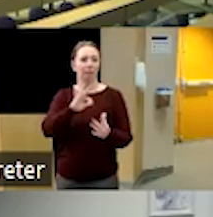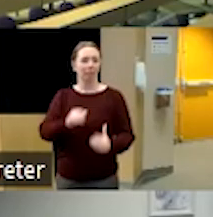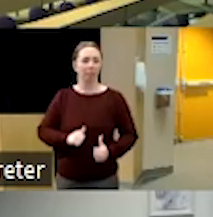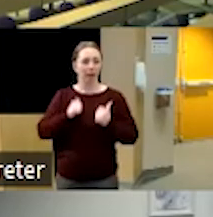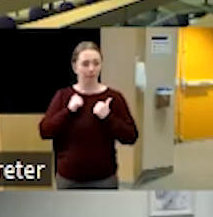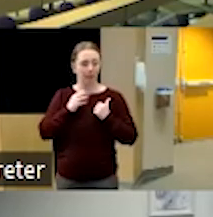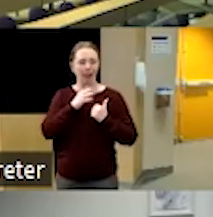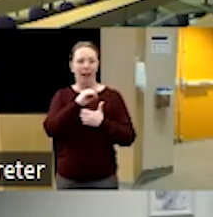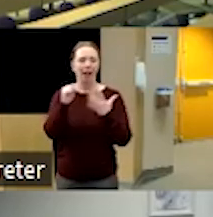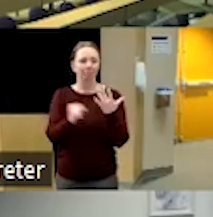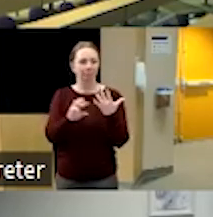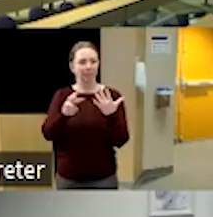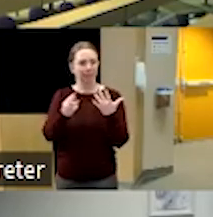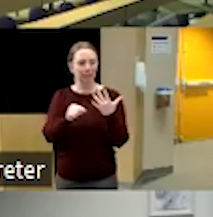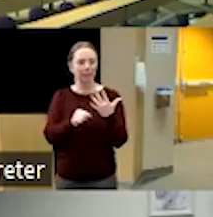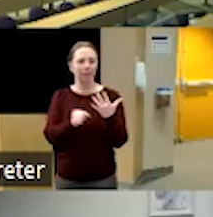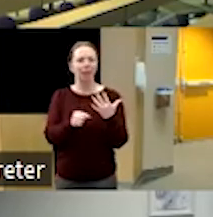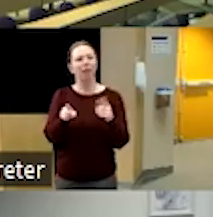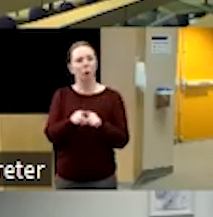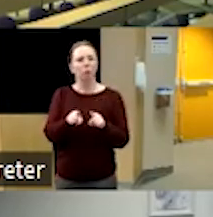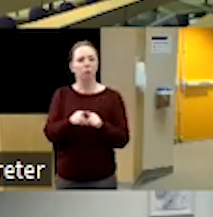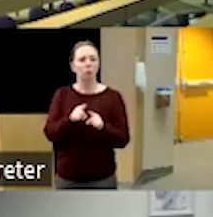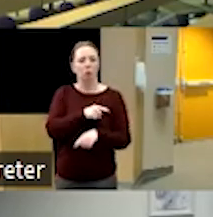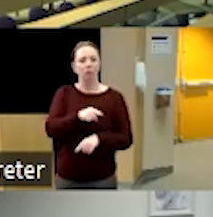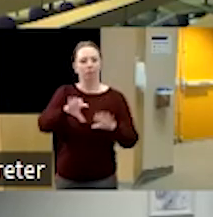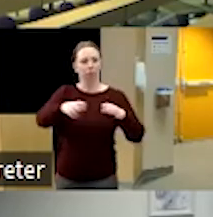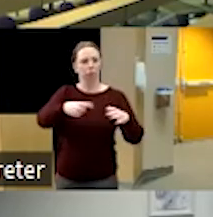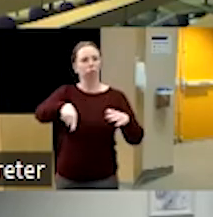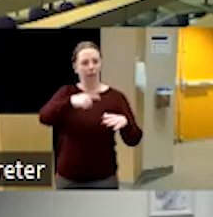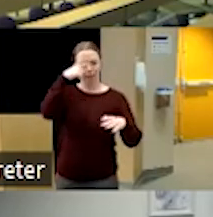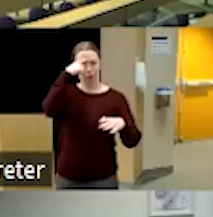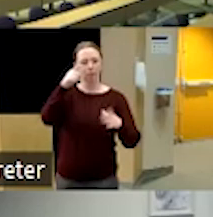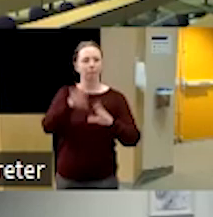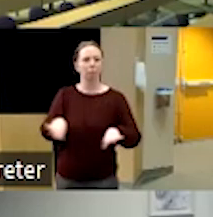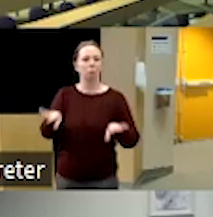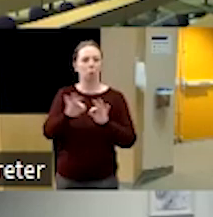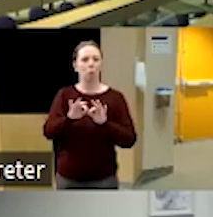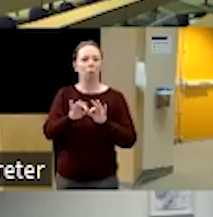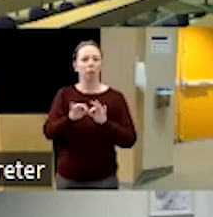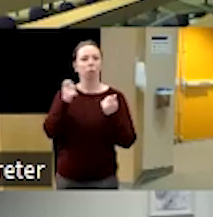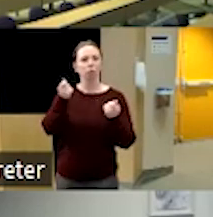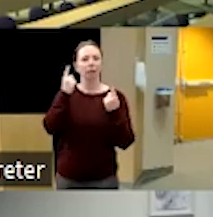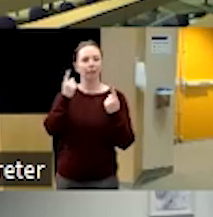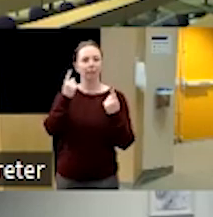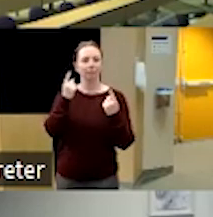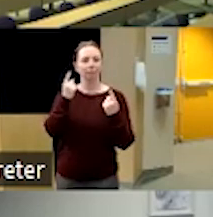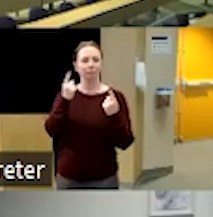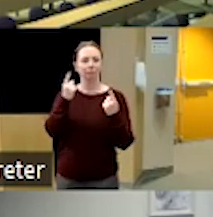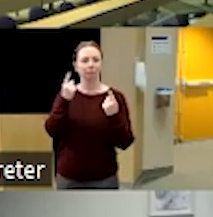they thought is very important also do get the um the um what the patients actually think about how